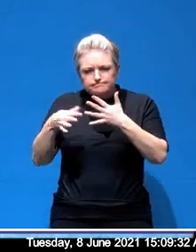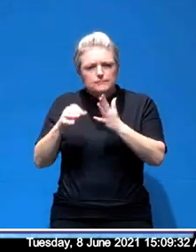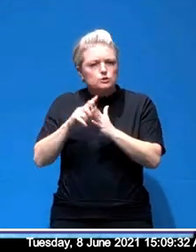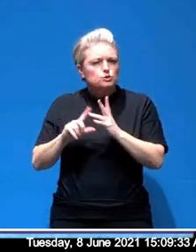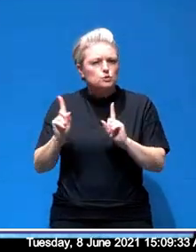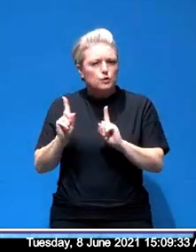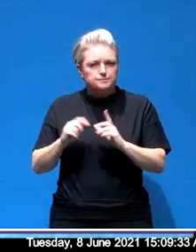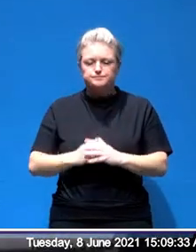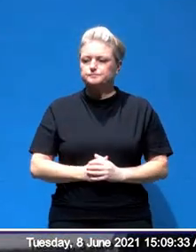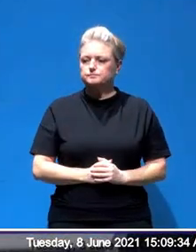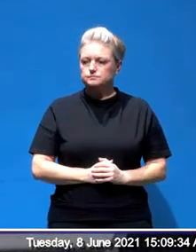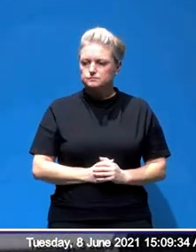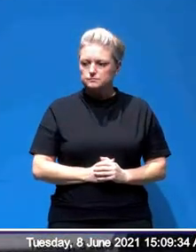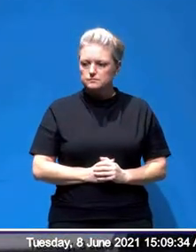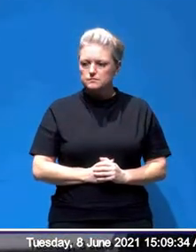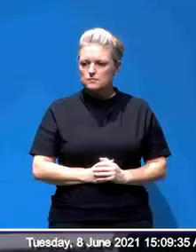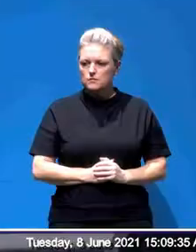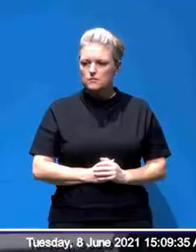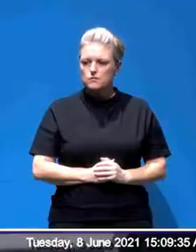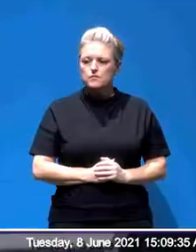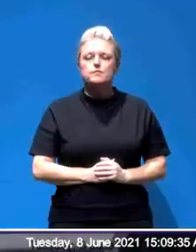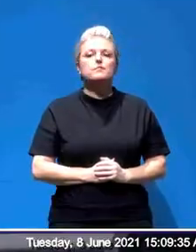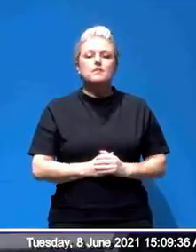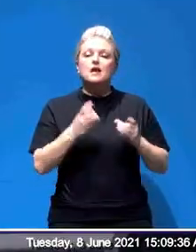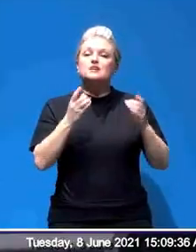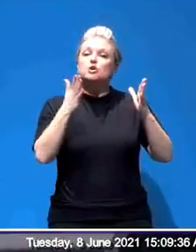I'm, as I said, the Director for Accommodation Services so I have the